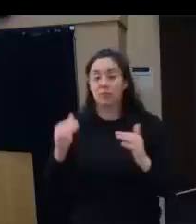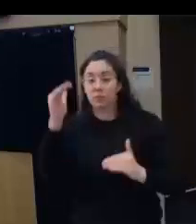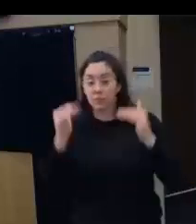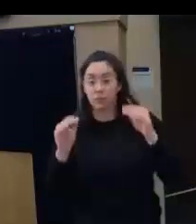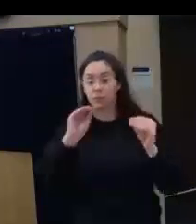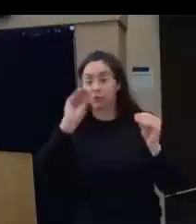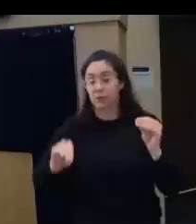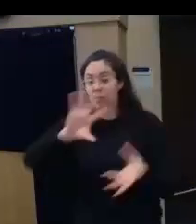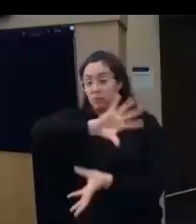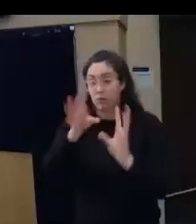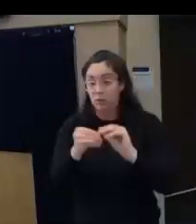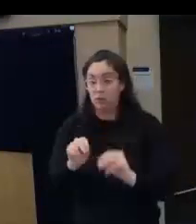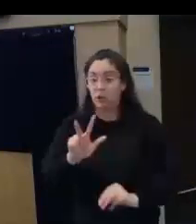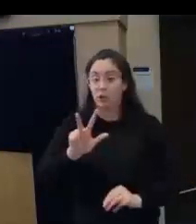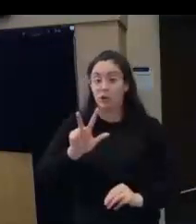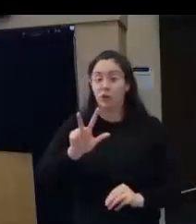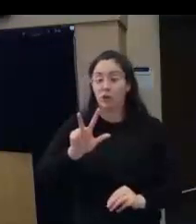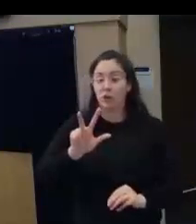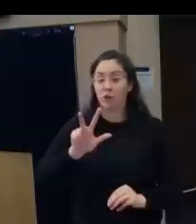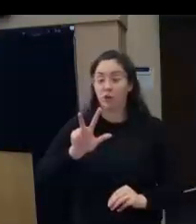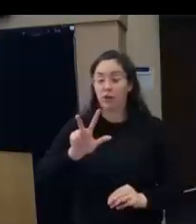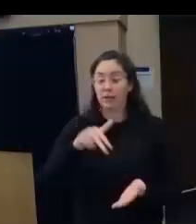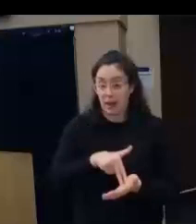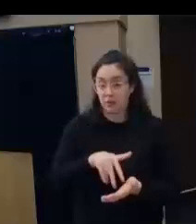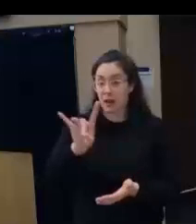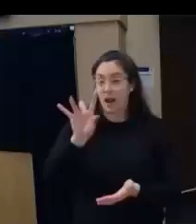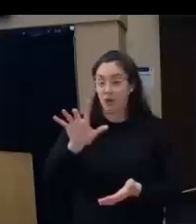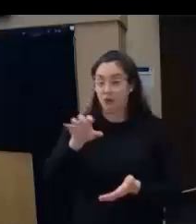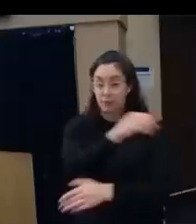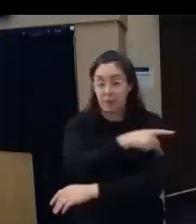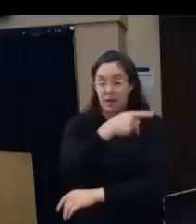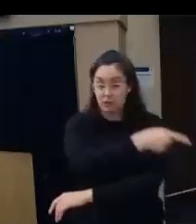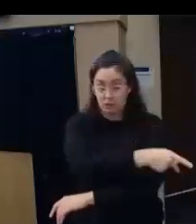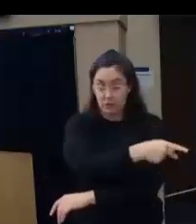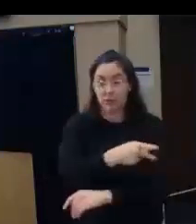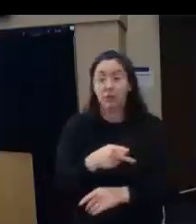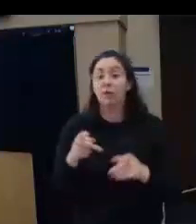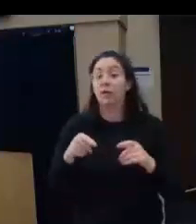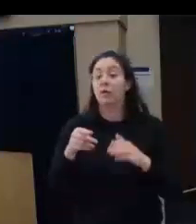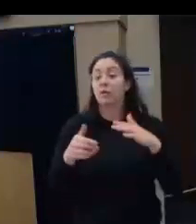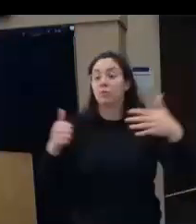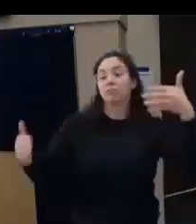sample of 3800 patients here um because for this particular substudy an inclusion Criterion was